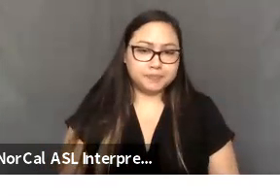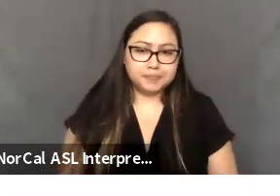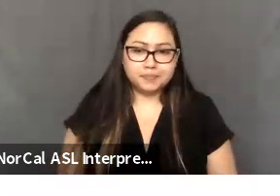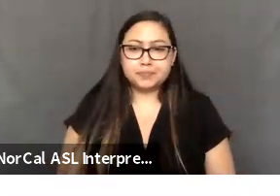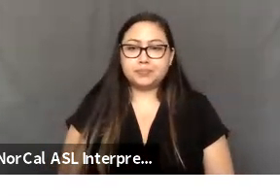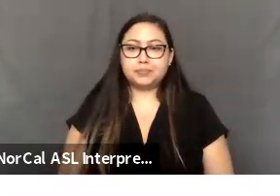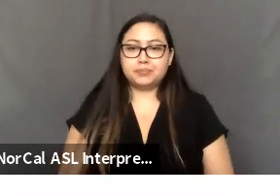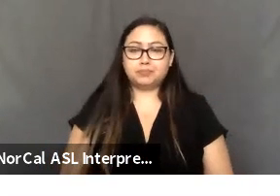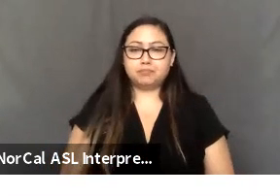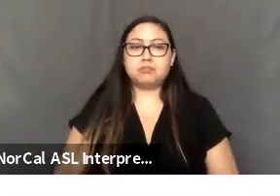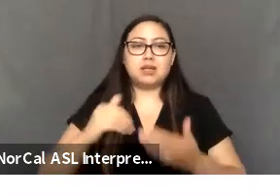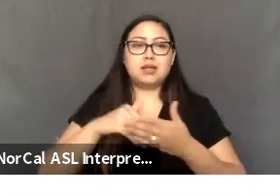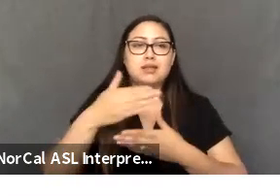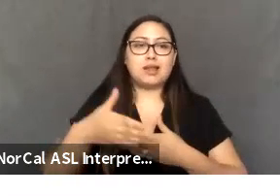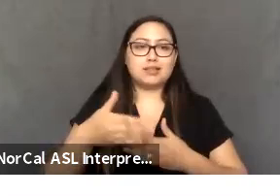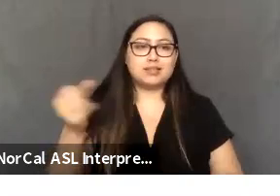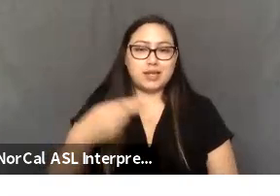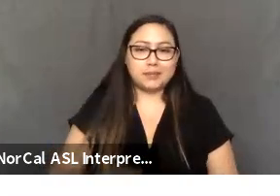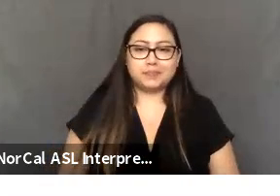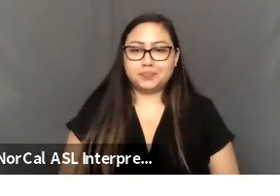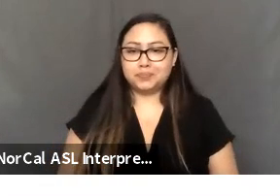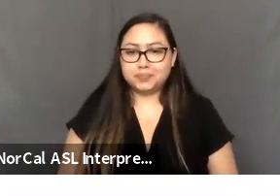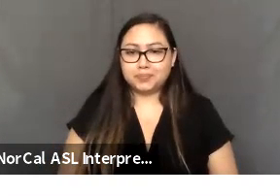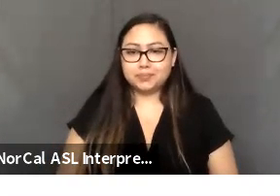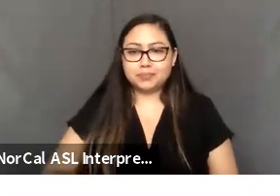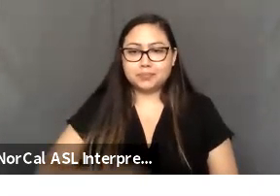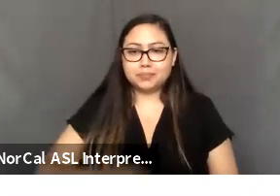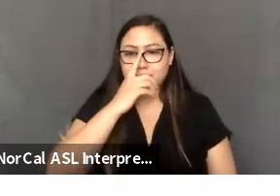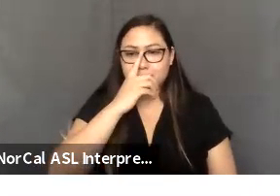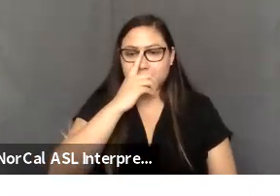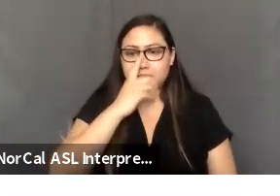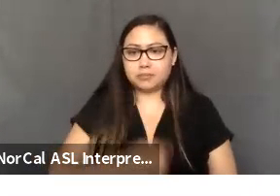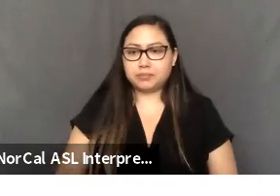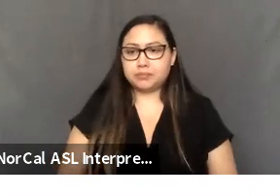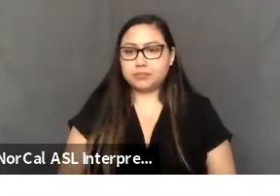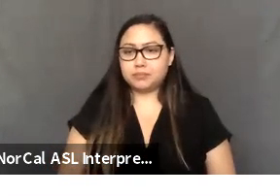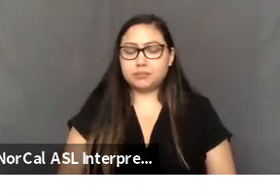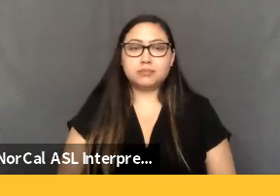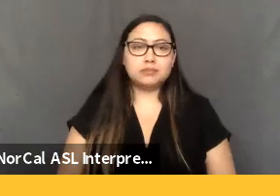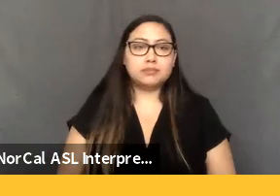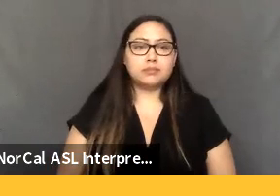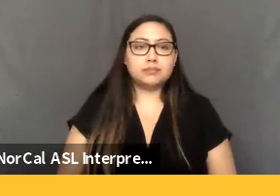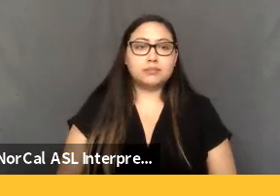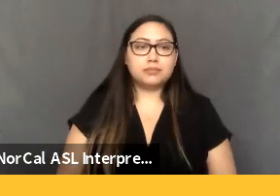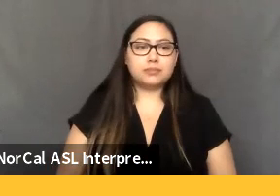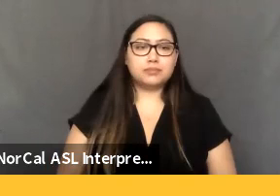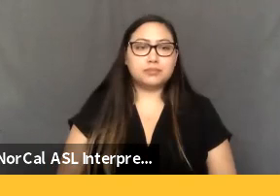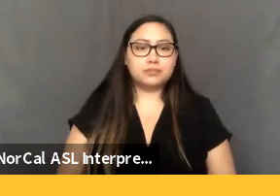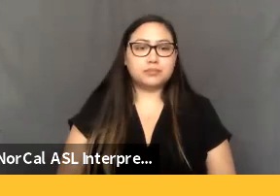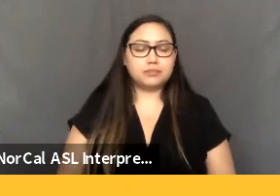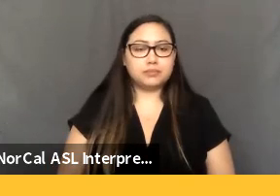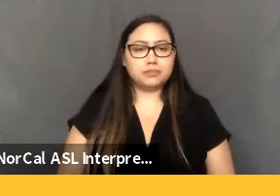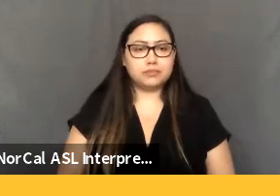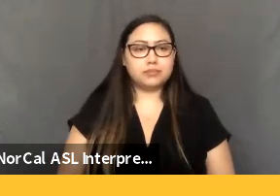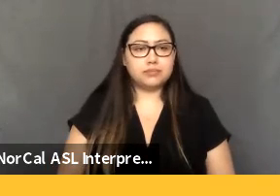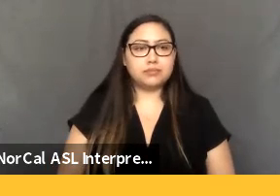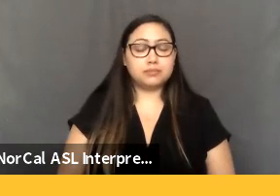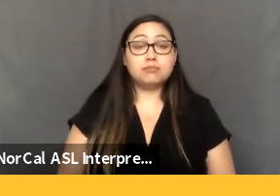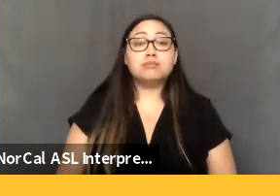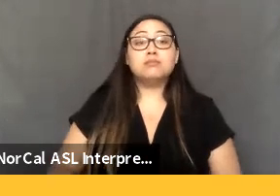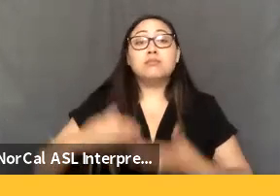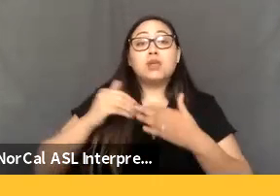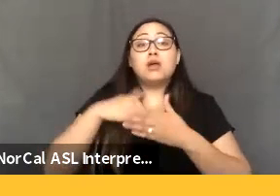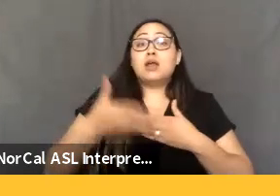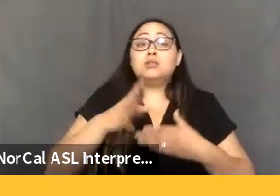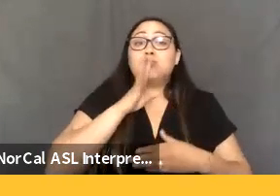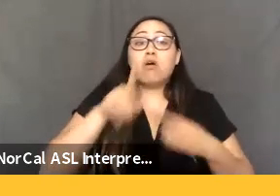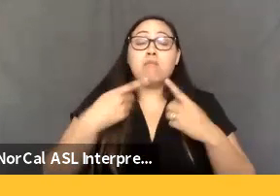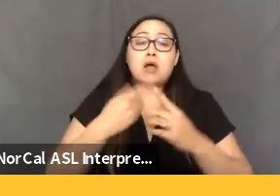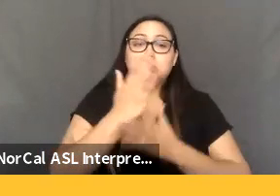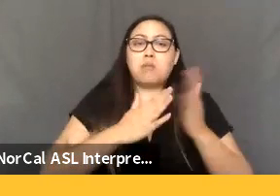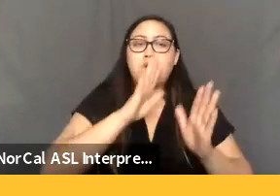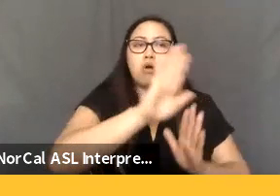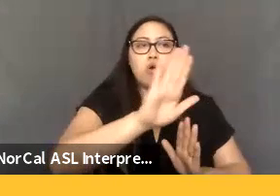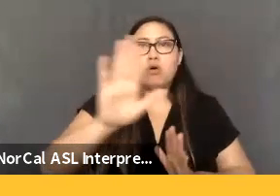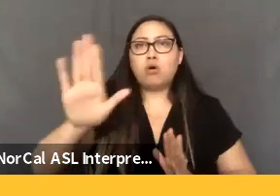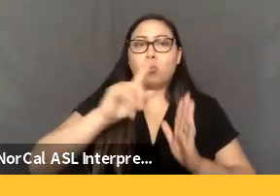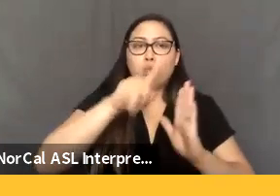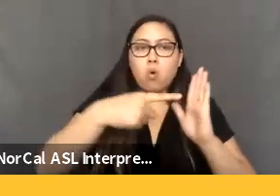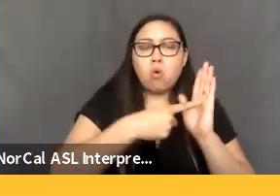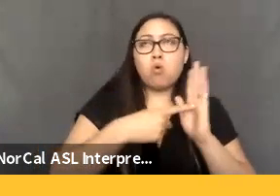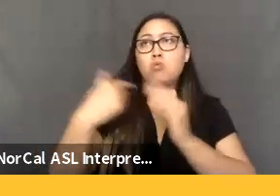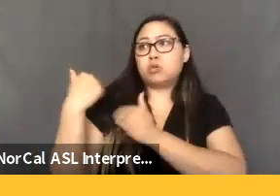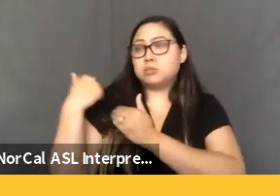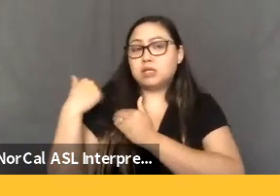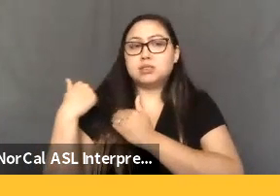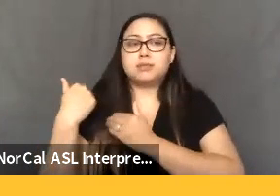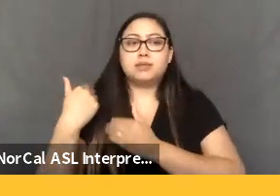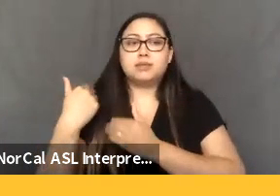Next slide. Next I'll talk about the roles, responsibilities and initiatives from the ADA